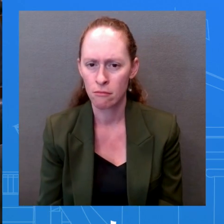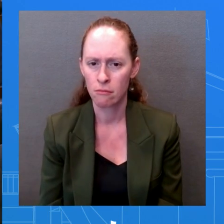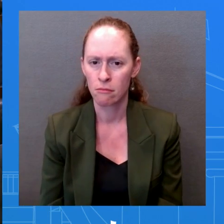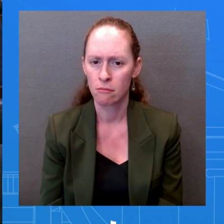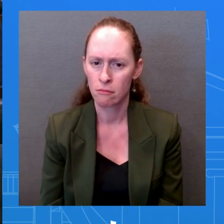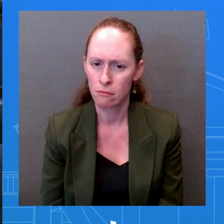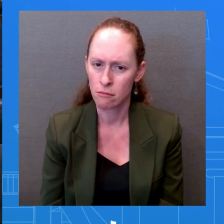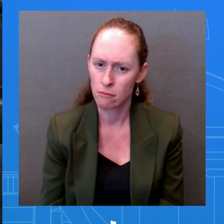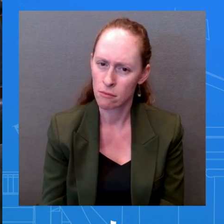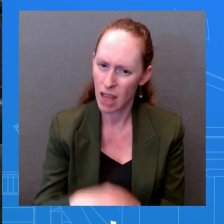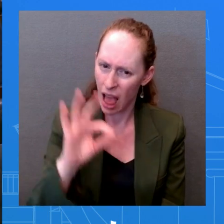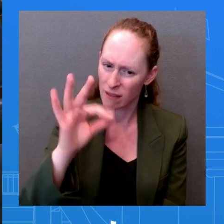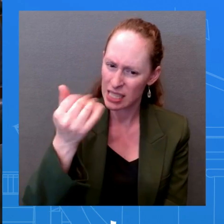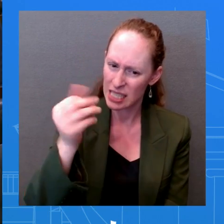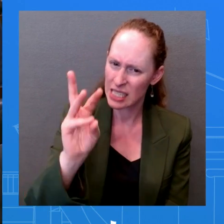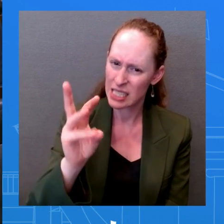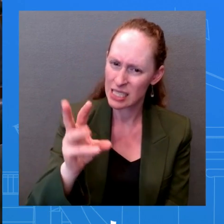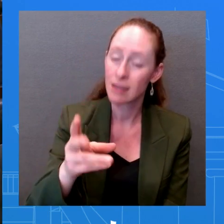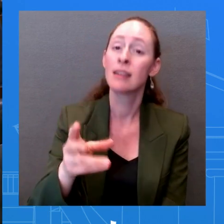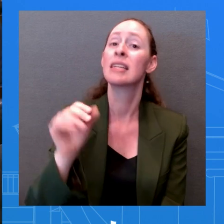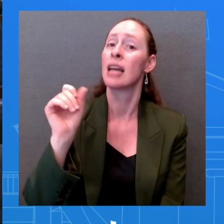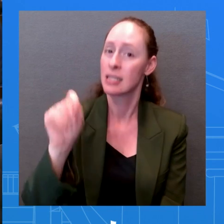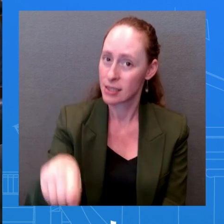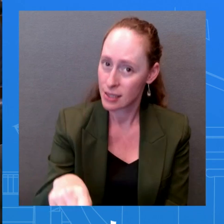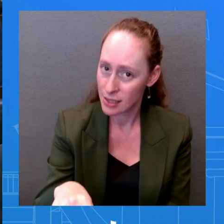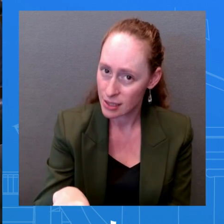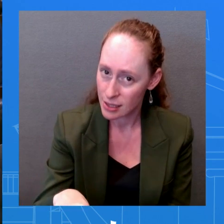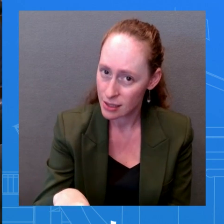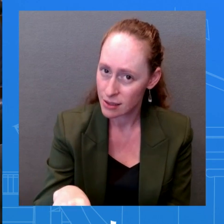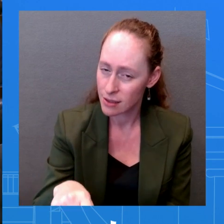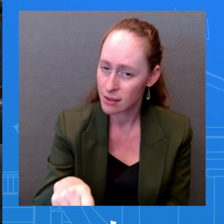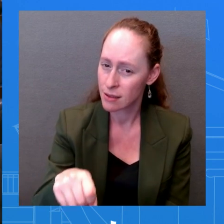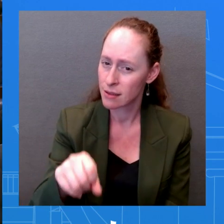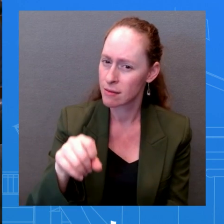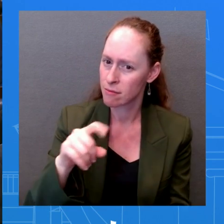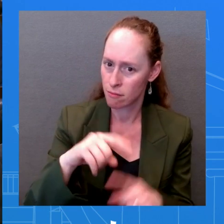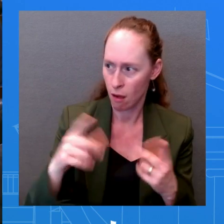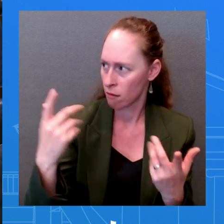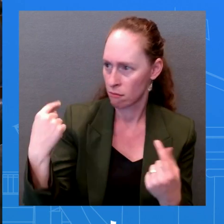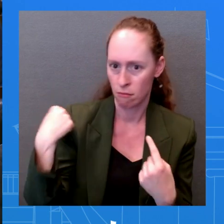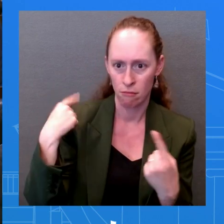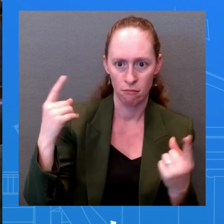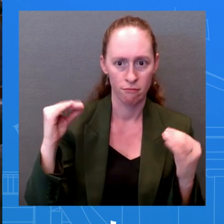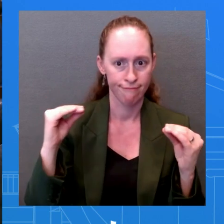that U.S. has given any security assistance to Pakistan. And this was blocked in 2018 with tweet